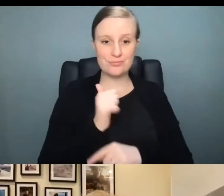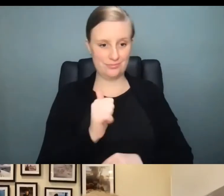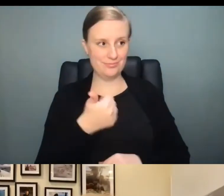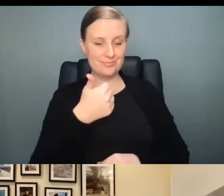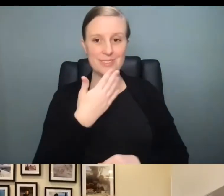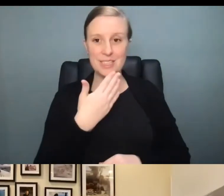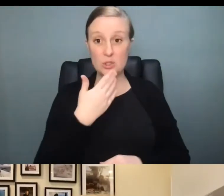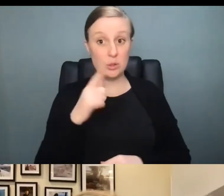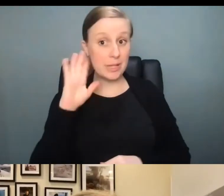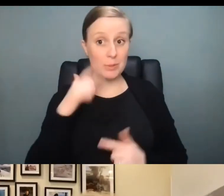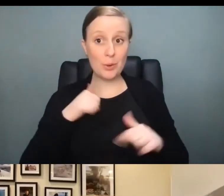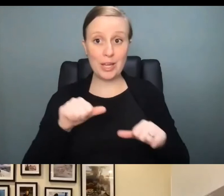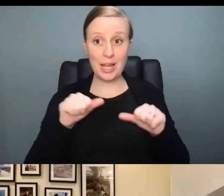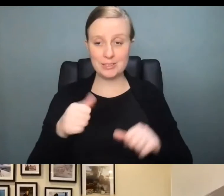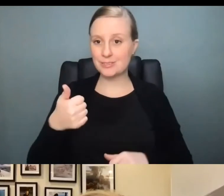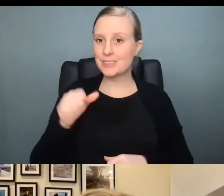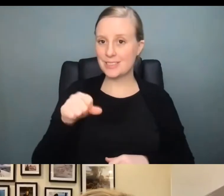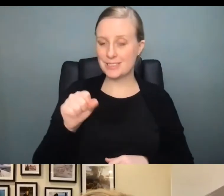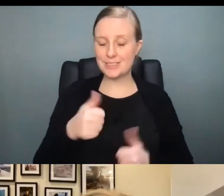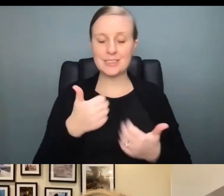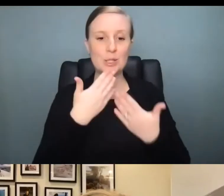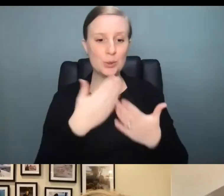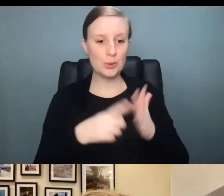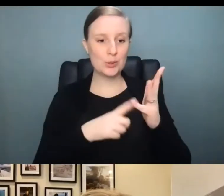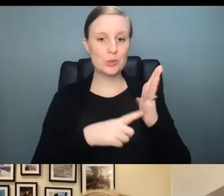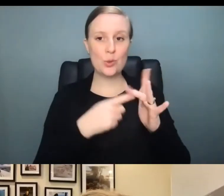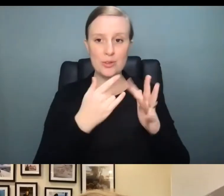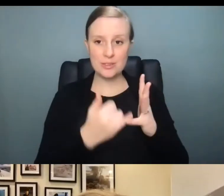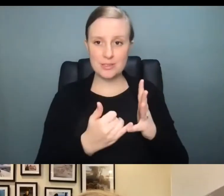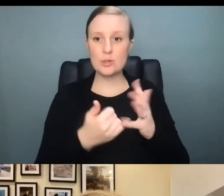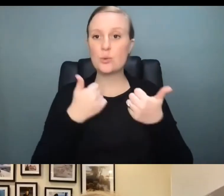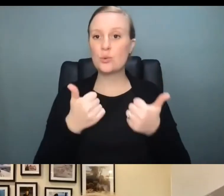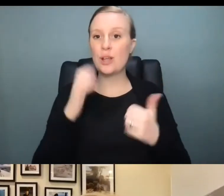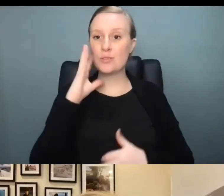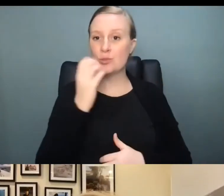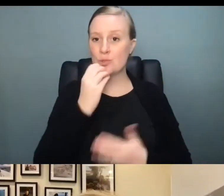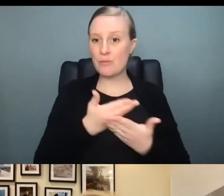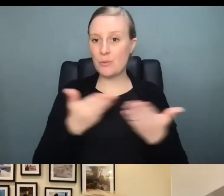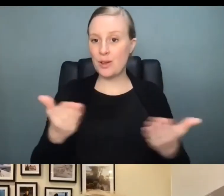Excellent. So thanks Jules and good afternoon, everyone. This is the highlight, can I say